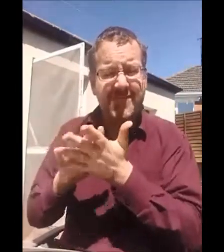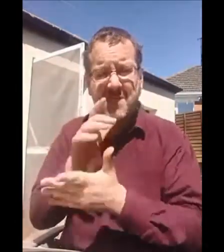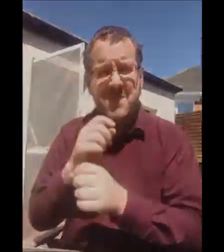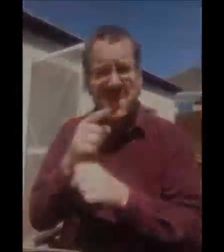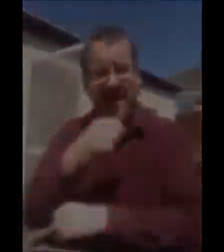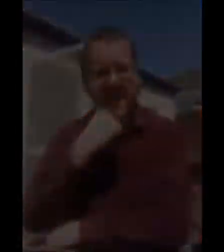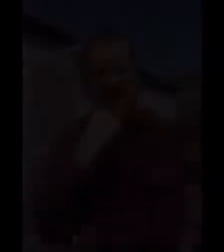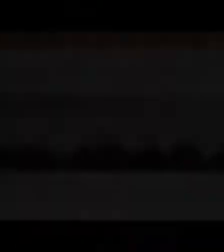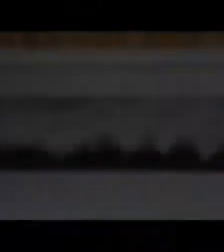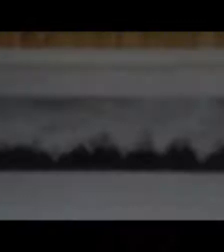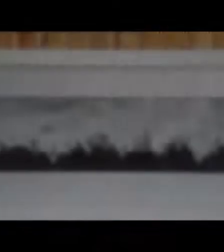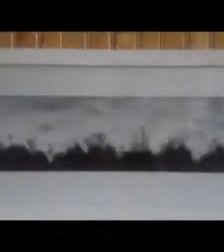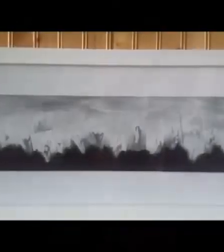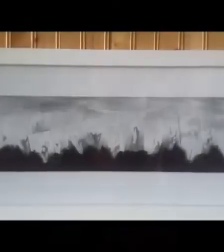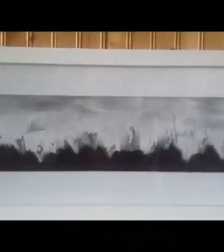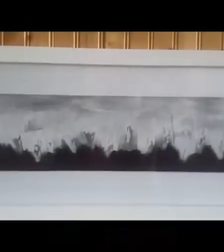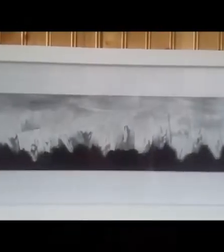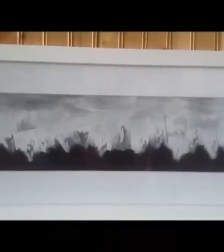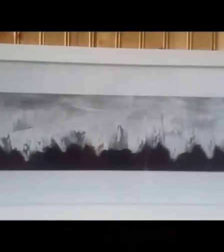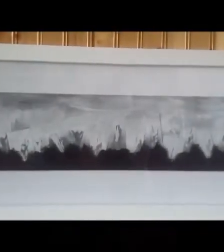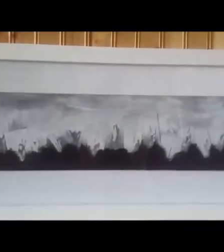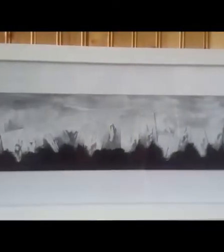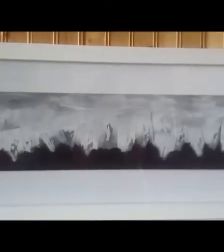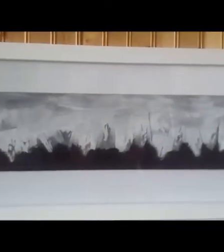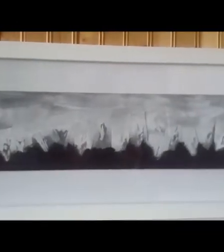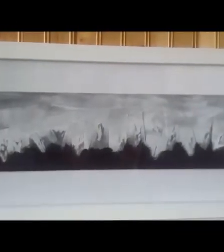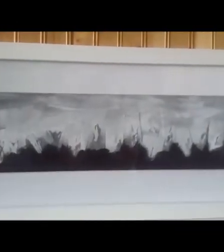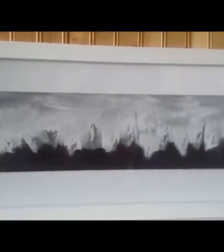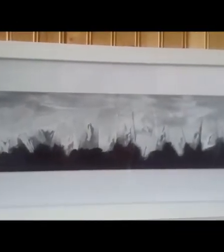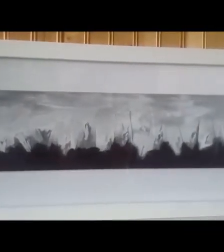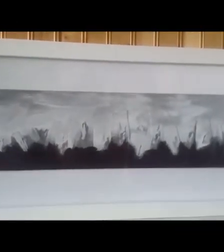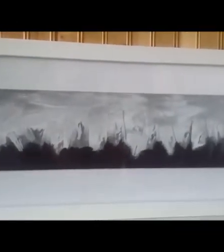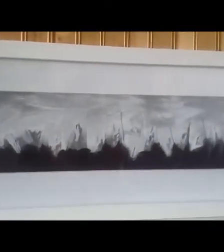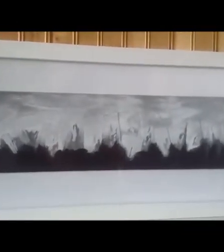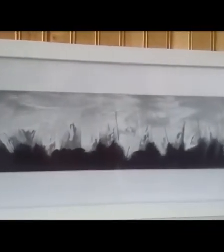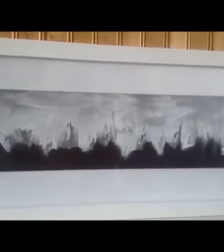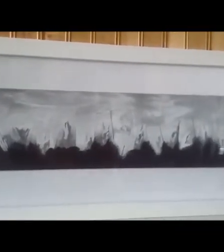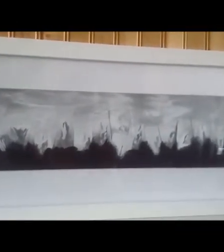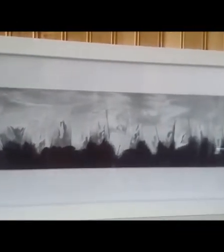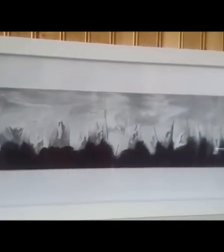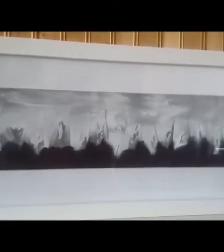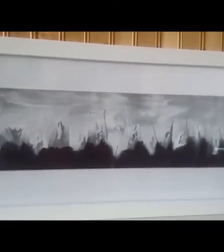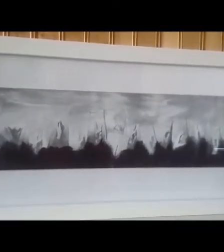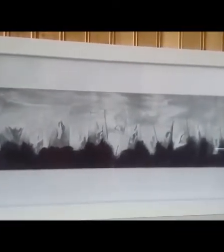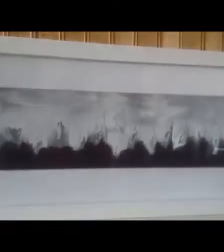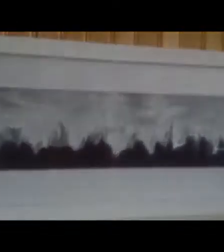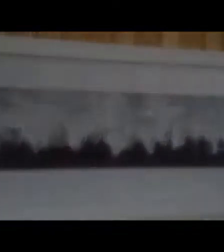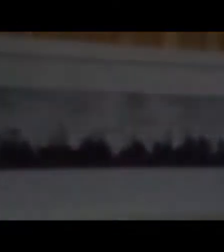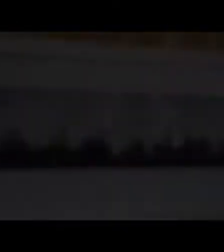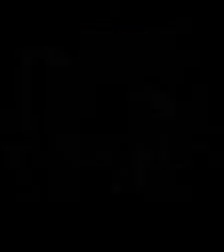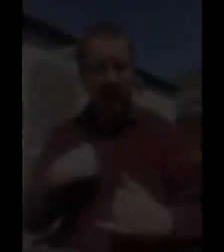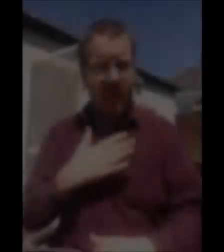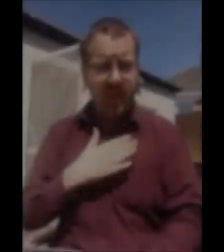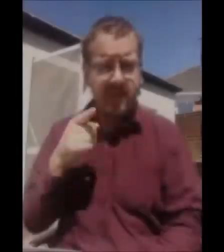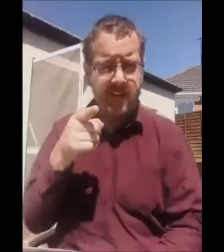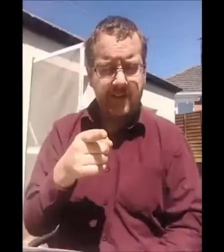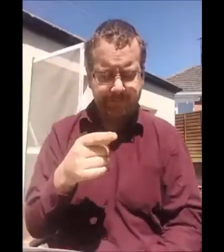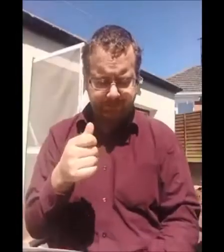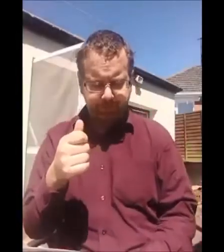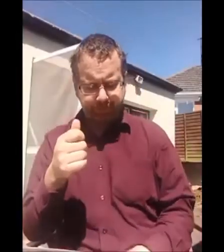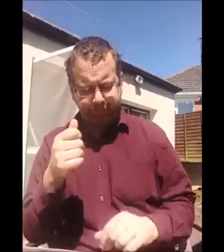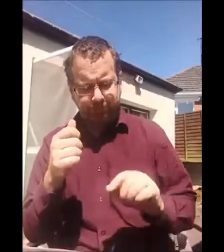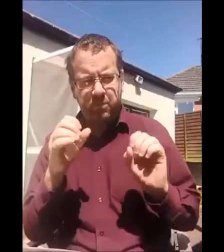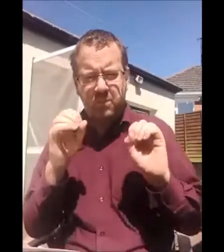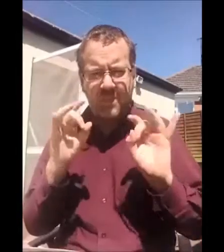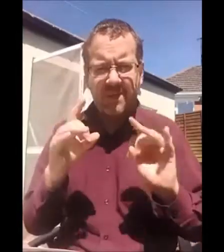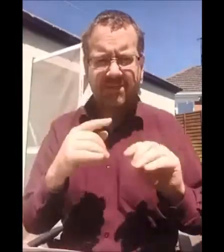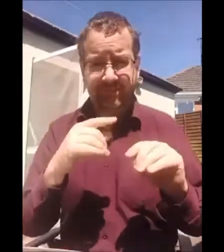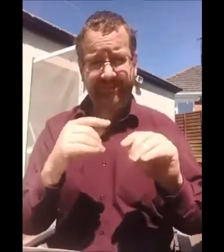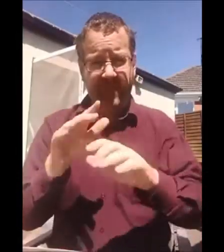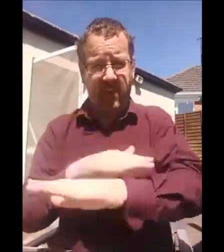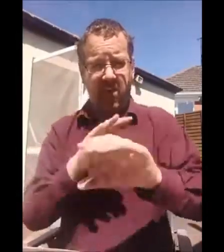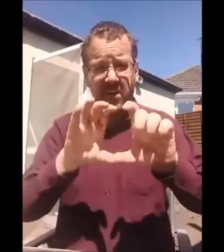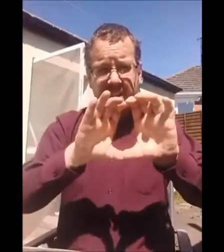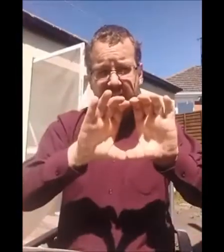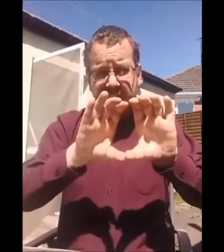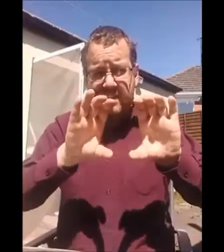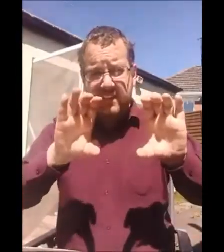So why do I like this piece so much? Well, okay, so it's a long horizontal frame,